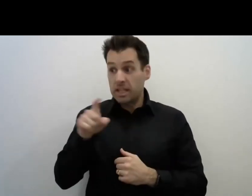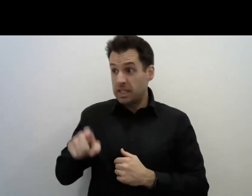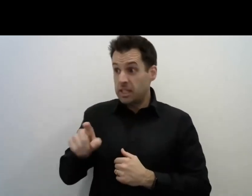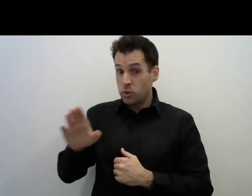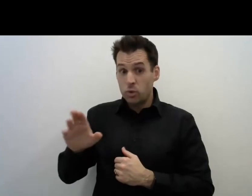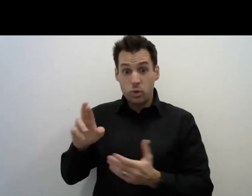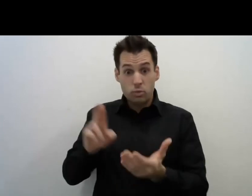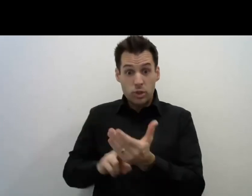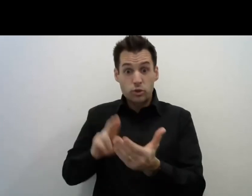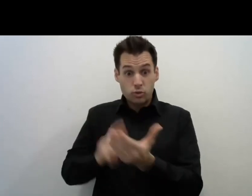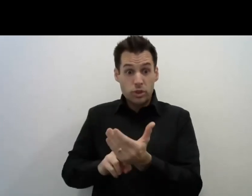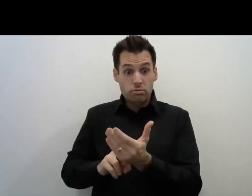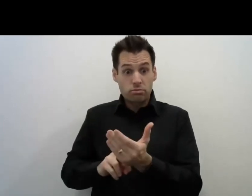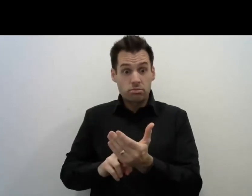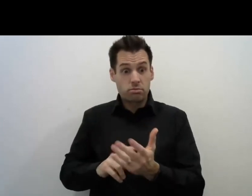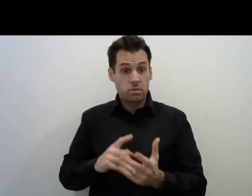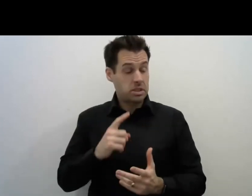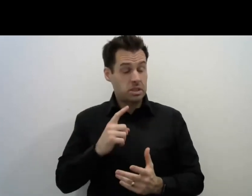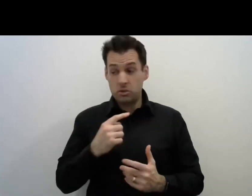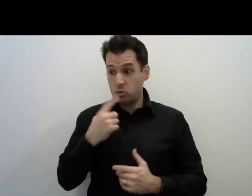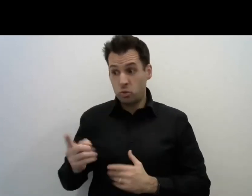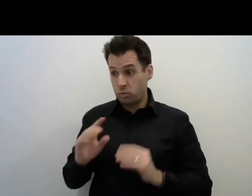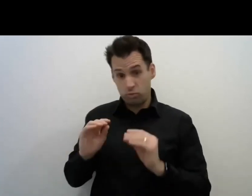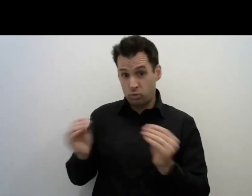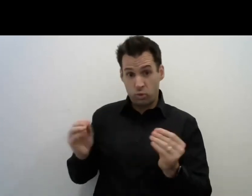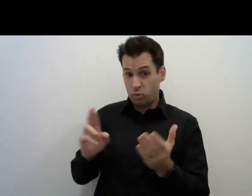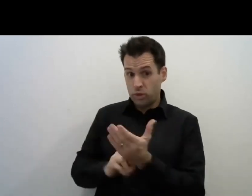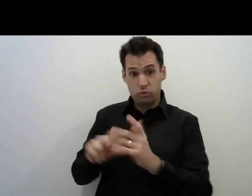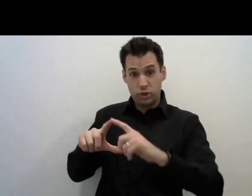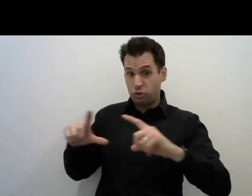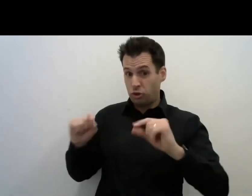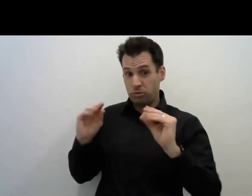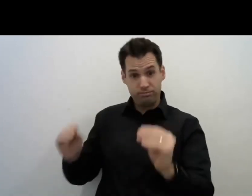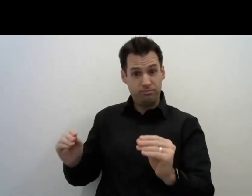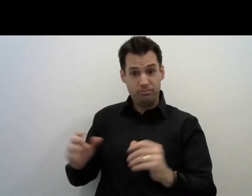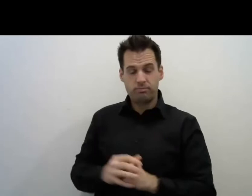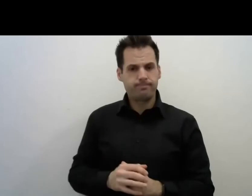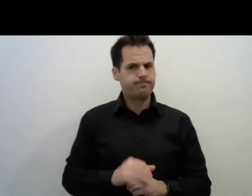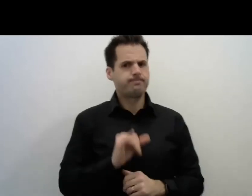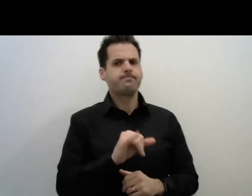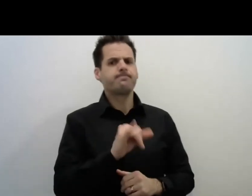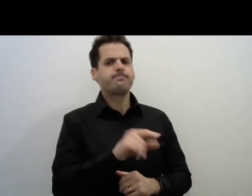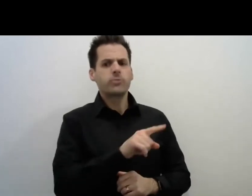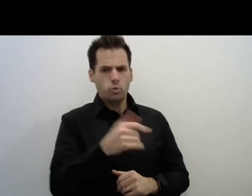i i'm sorry i don't have a registration card okay well then any kind of paperwork that you have